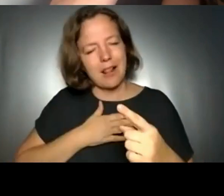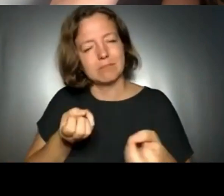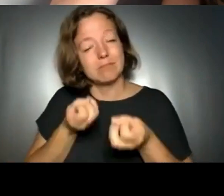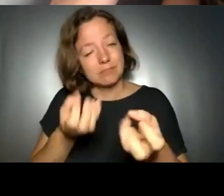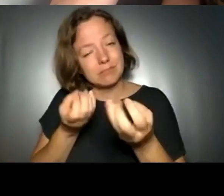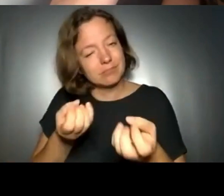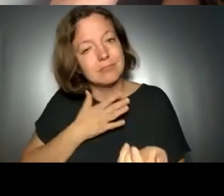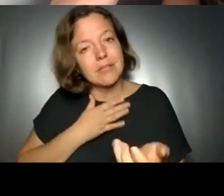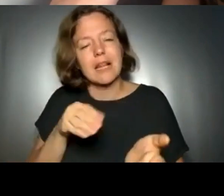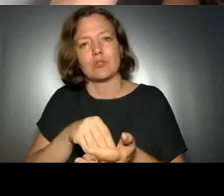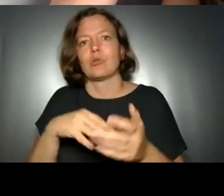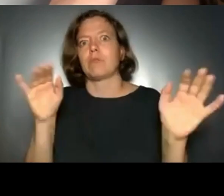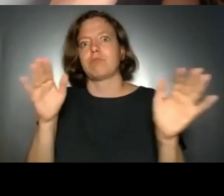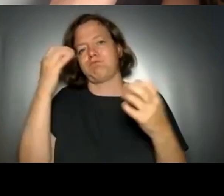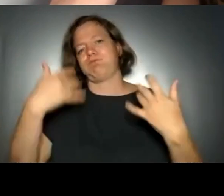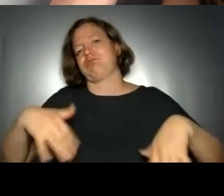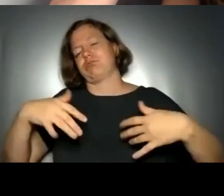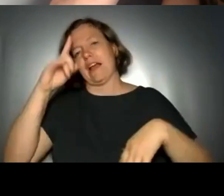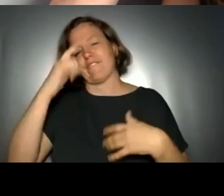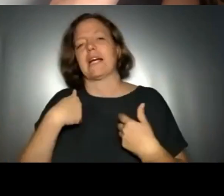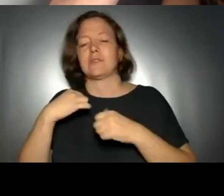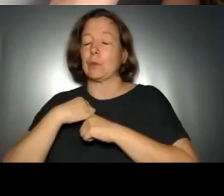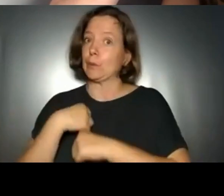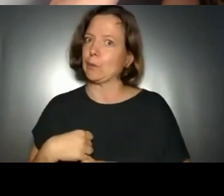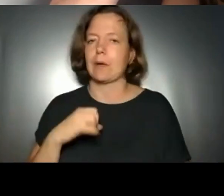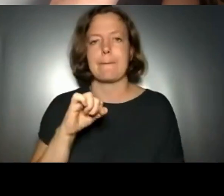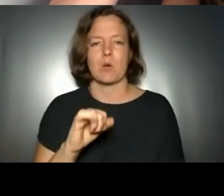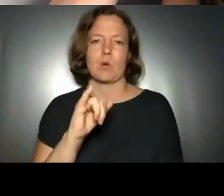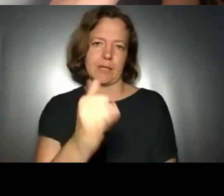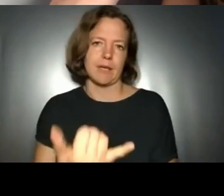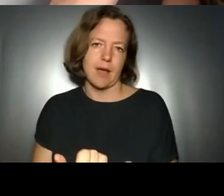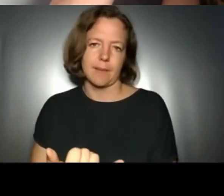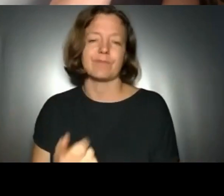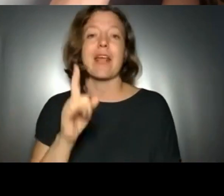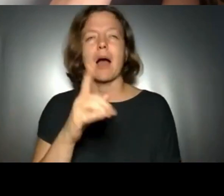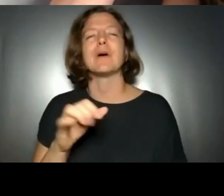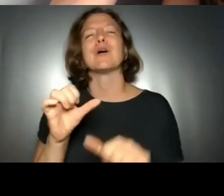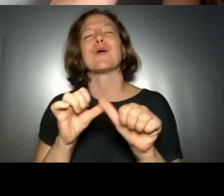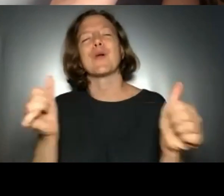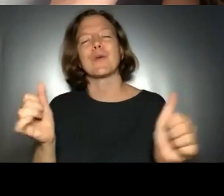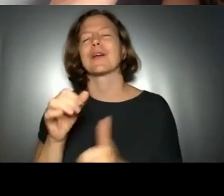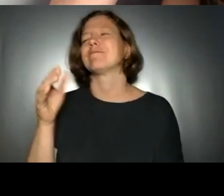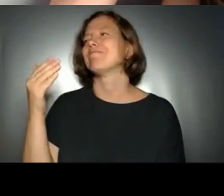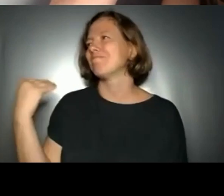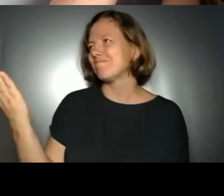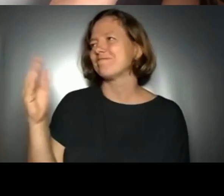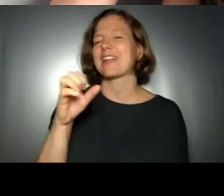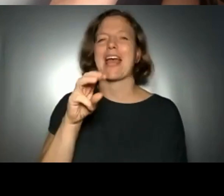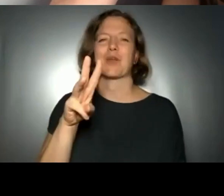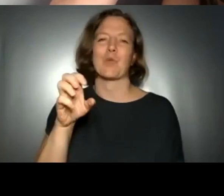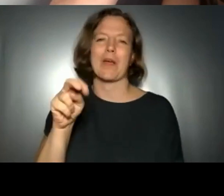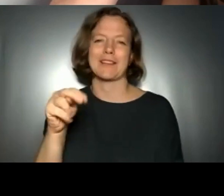I mean, I have Edwin by my side and then also we have a really good team where also non-disabled people